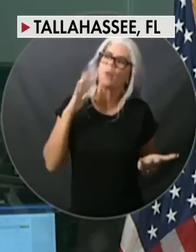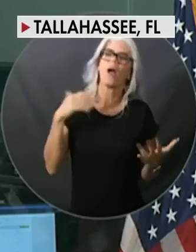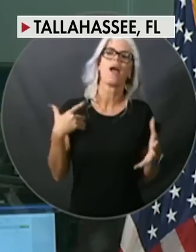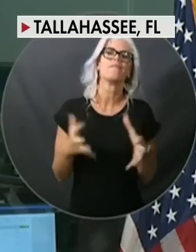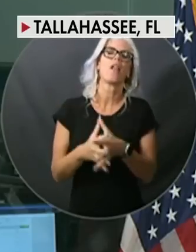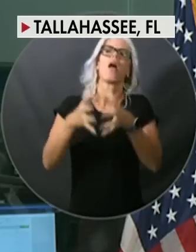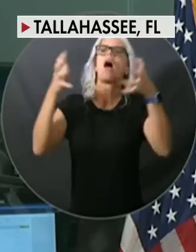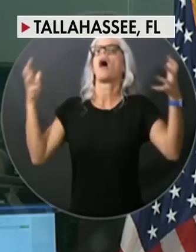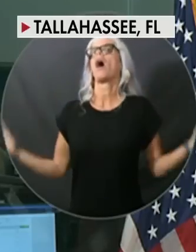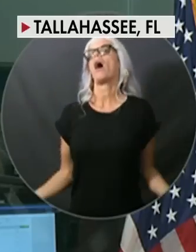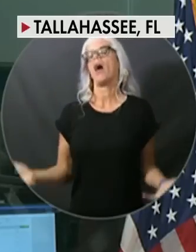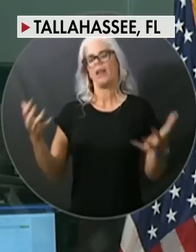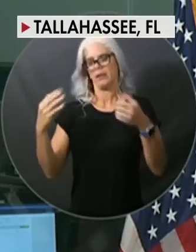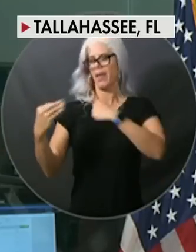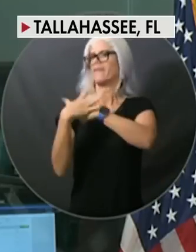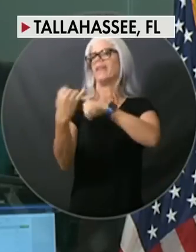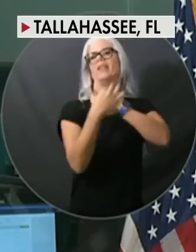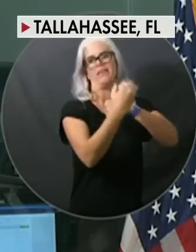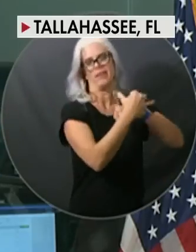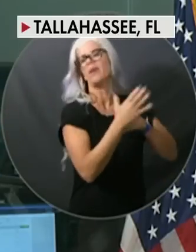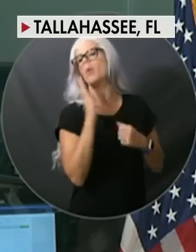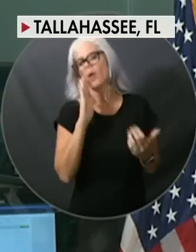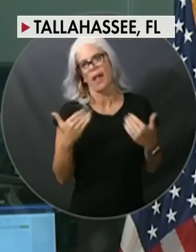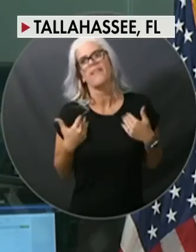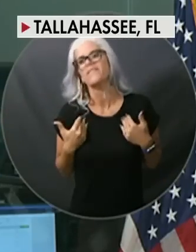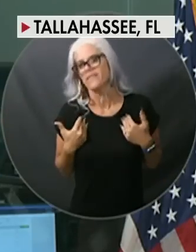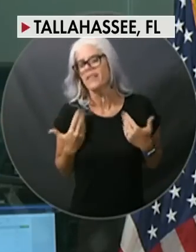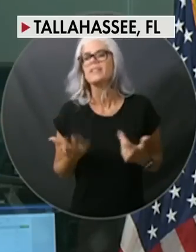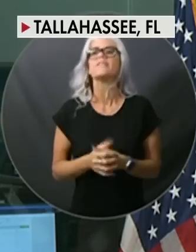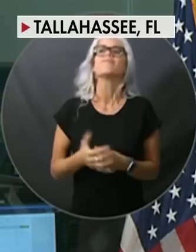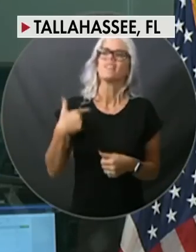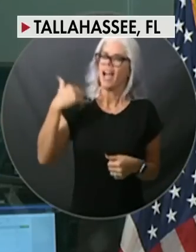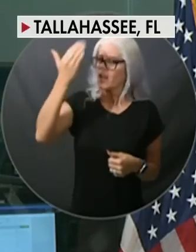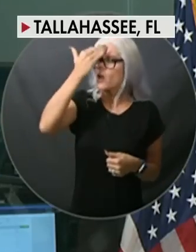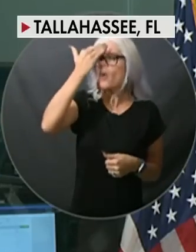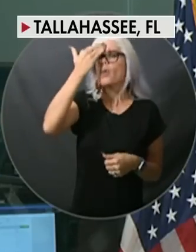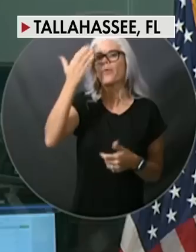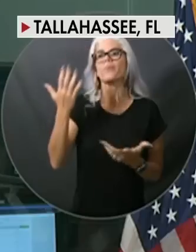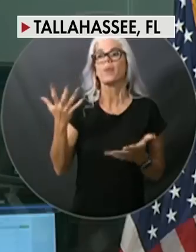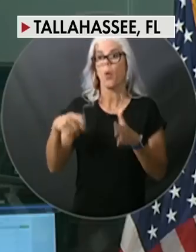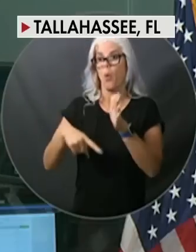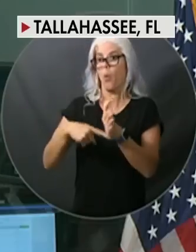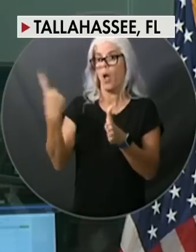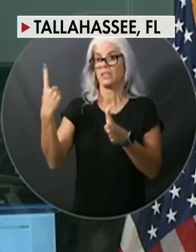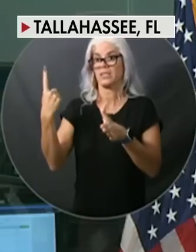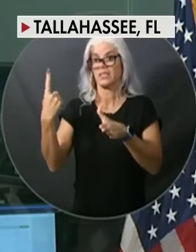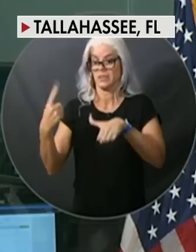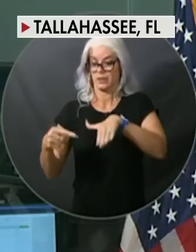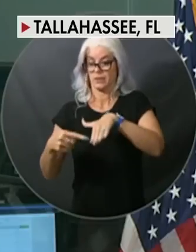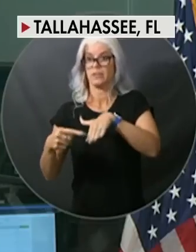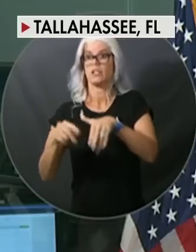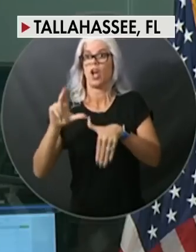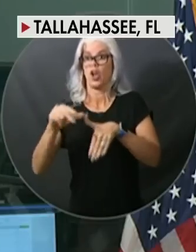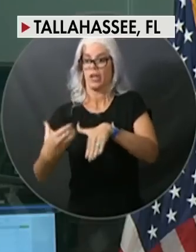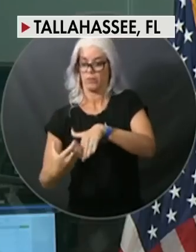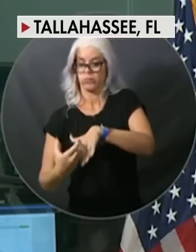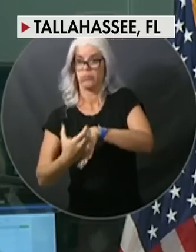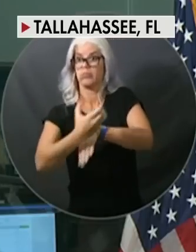AND THERE'S GOING TO CONTINUE TO BE A NUMBER OF ADVERSE EFFECTS. I CAN TELL YOU THAT AS SOON AS